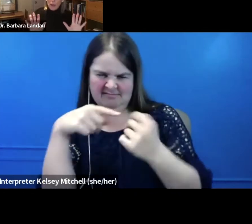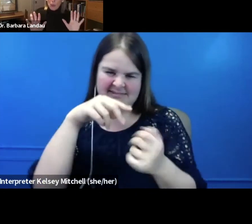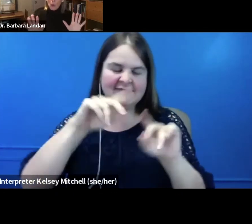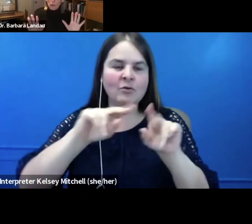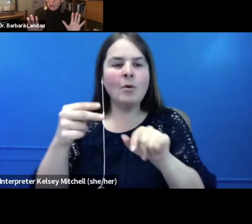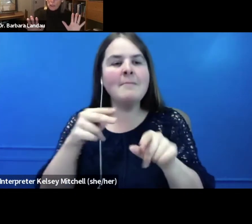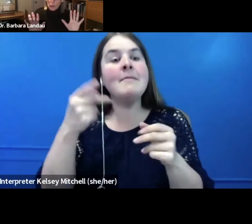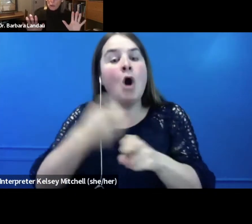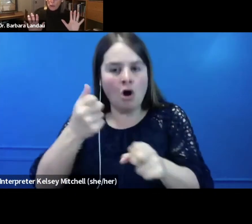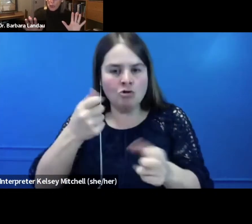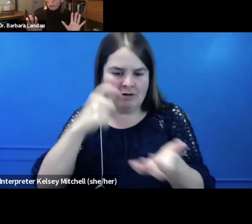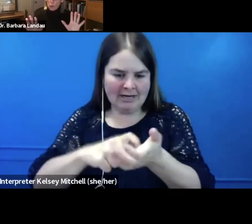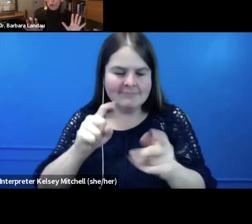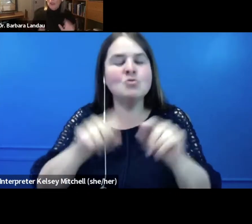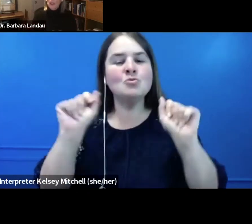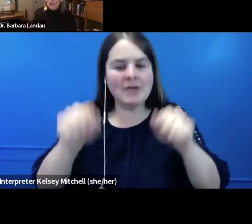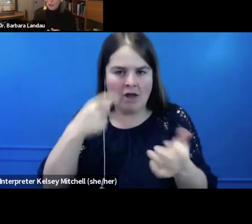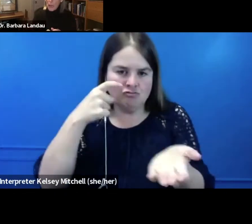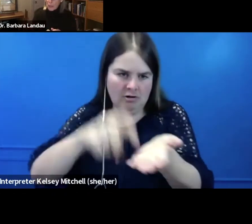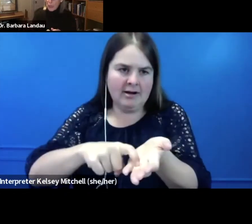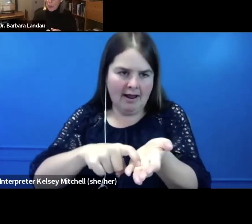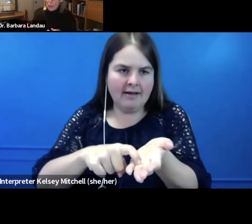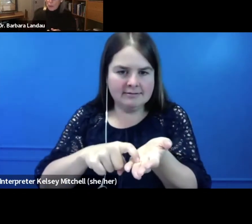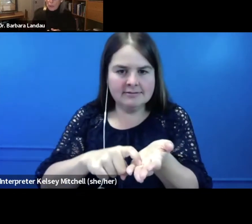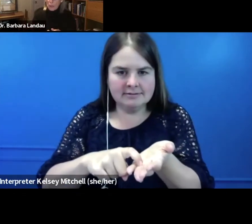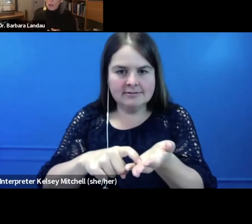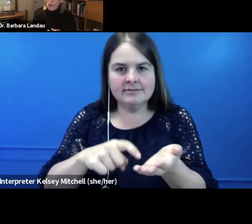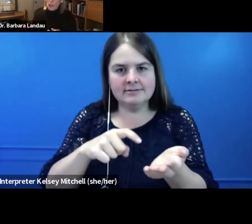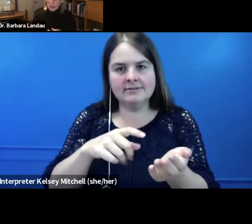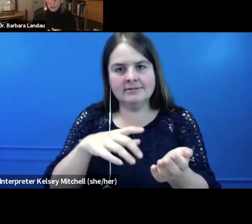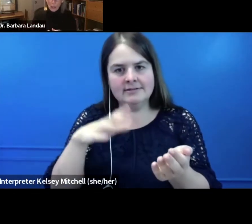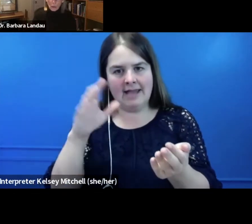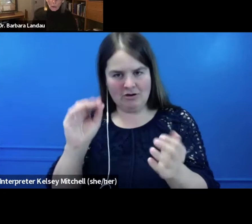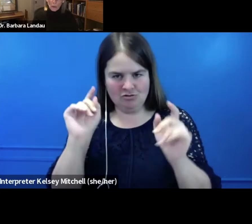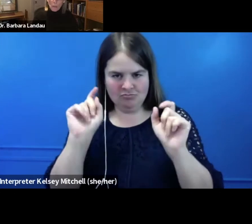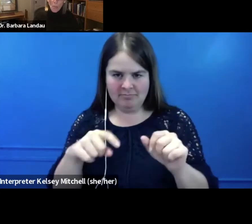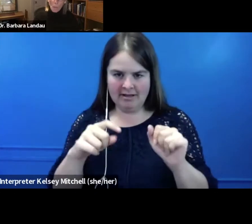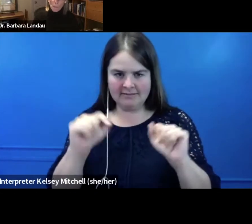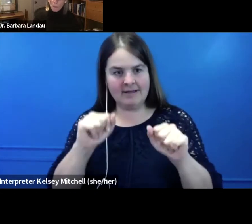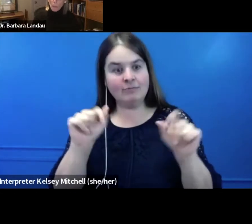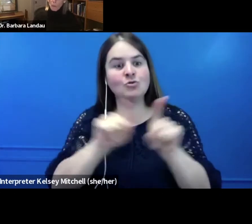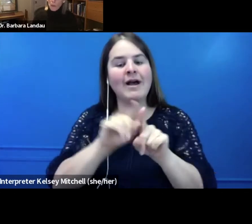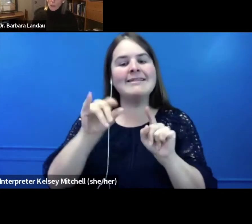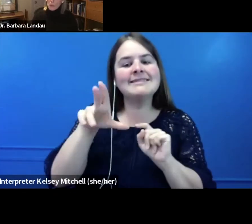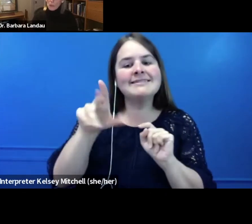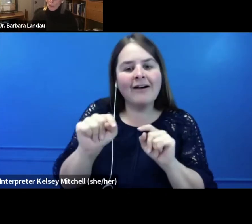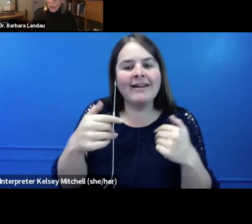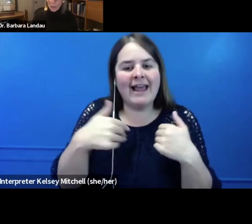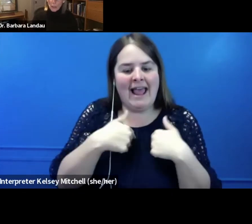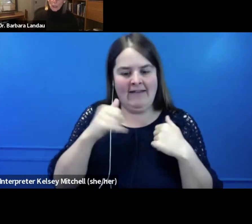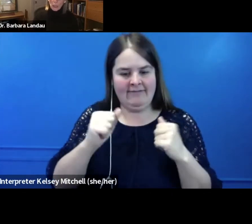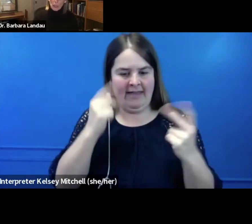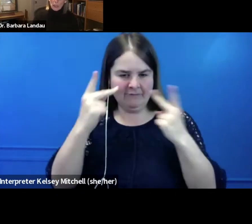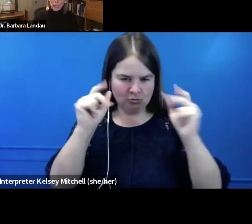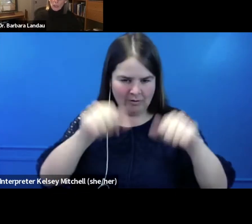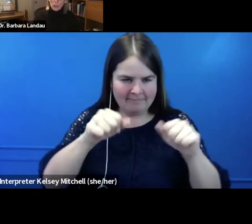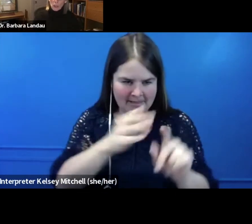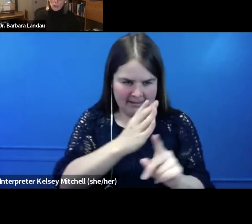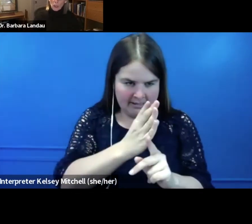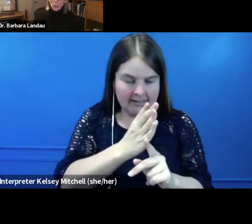equivalence in order to have full capacity object recognition as an adult